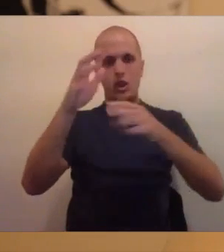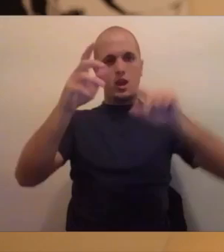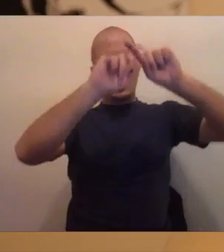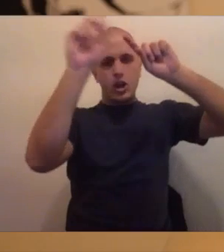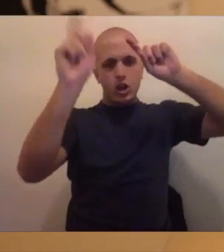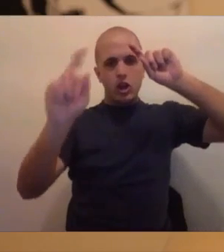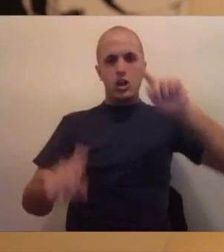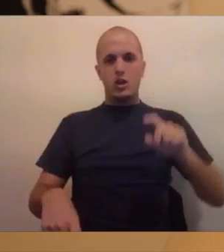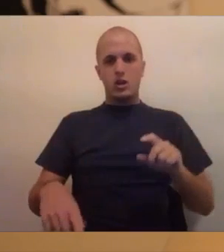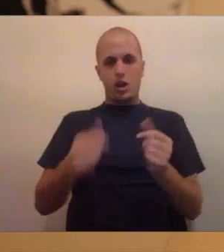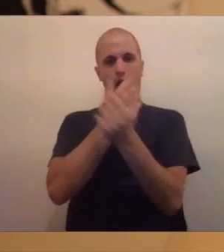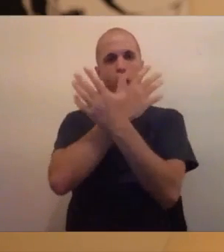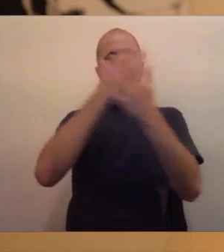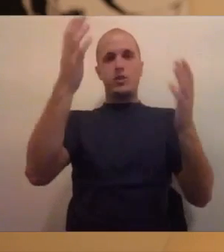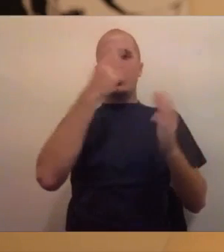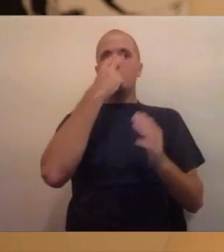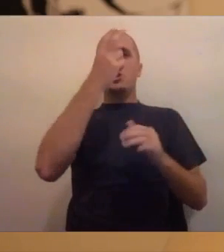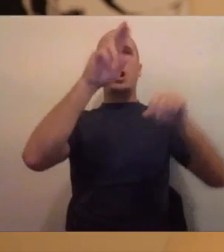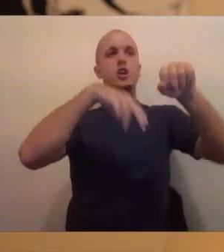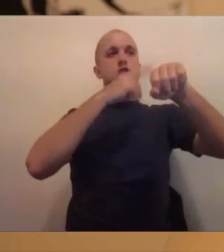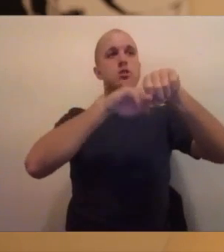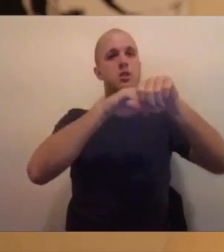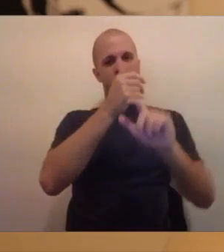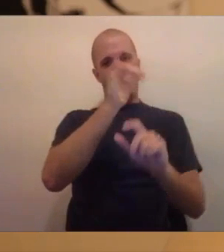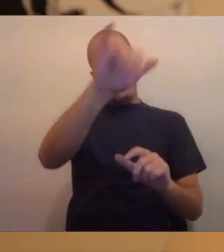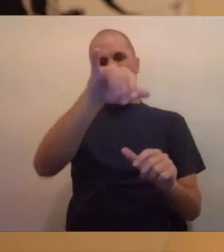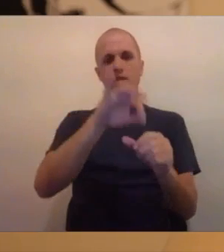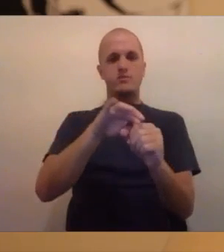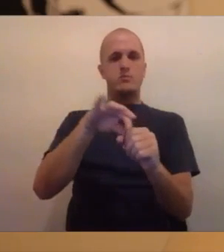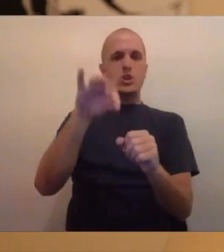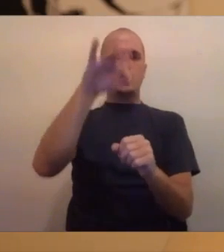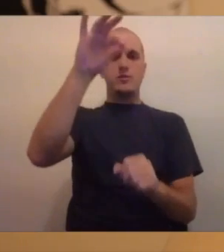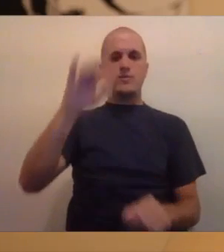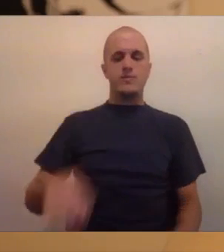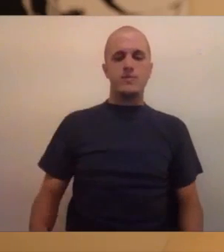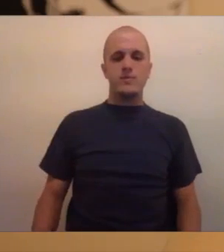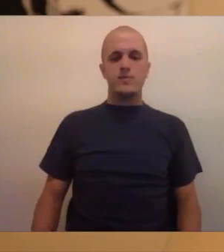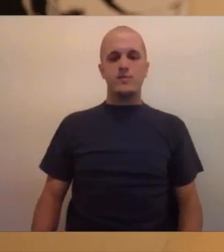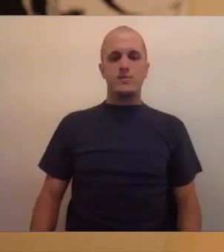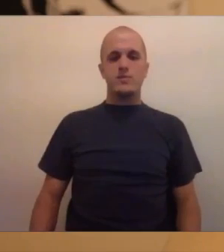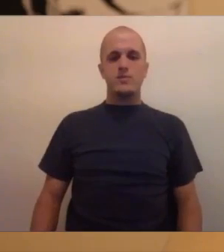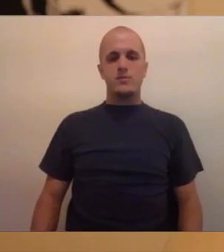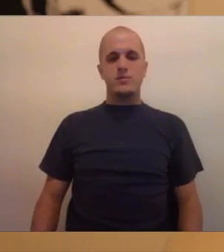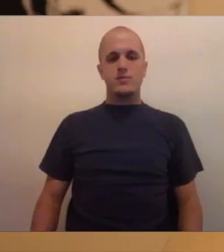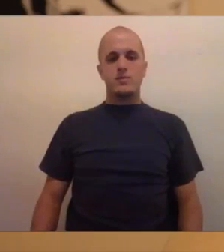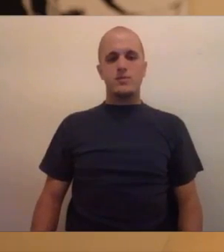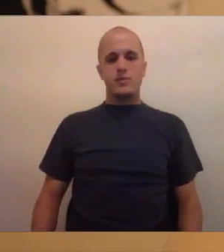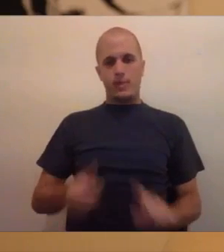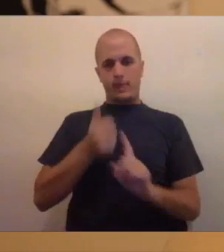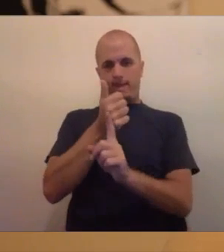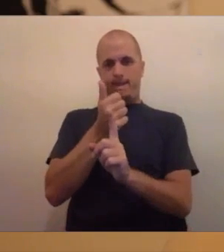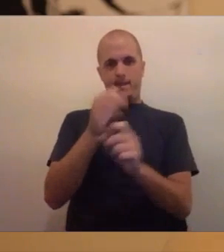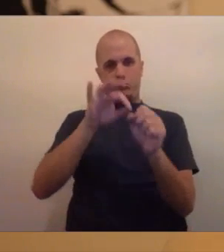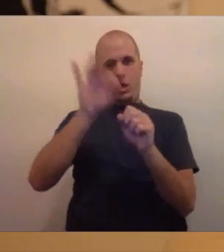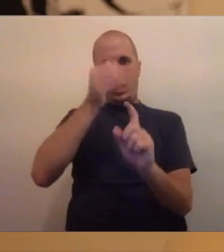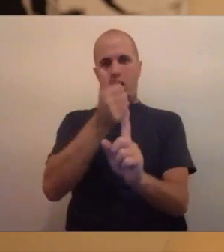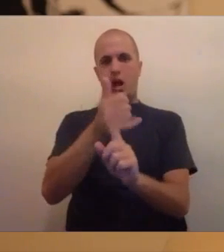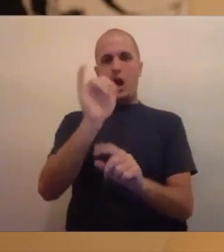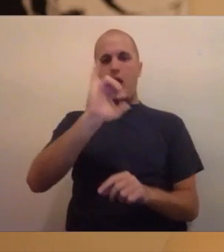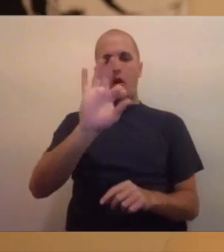The cloud thunders, rains. Everything is spirituality.